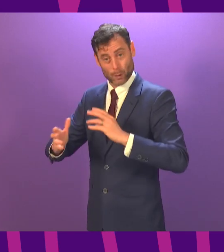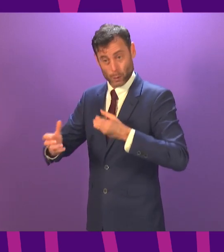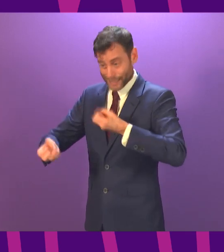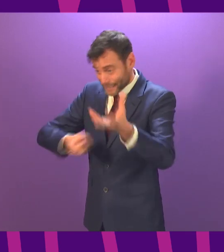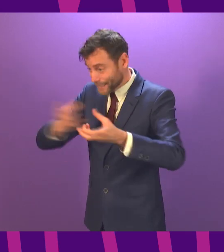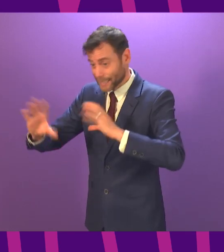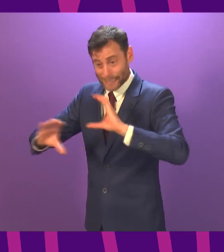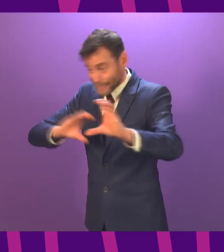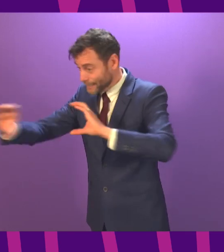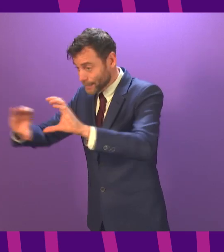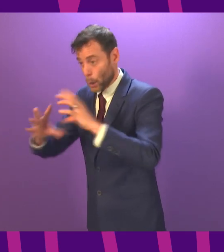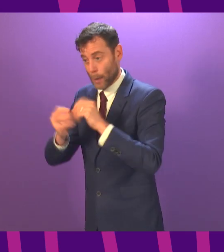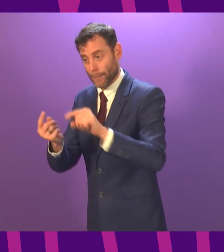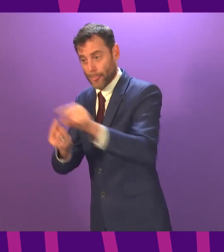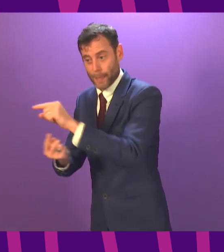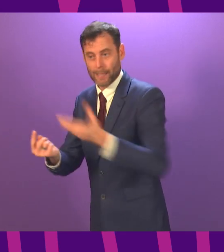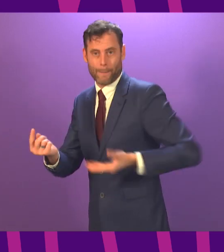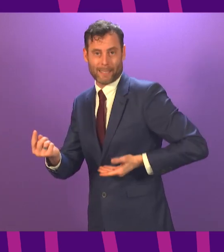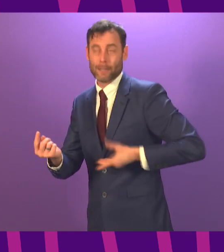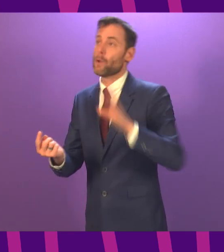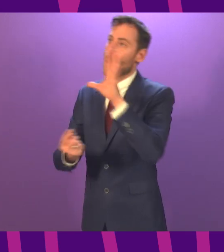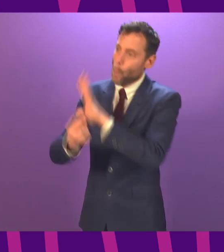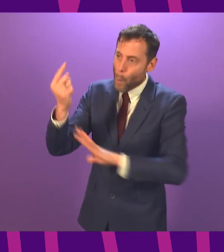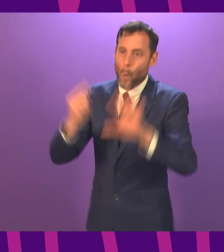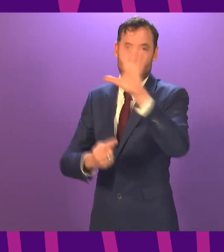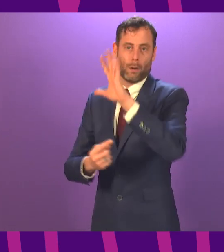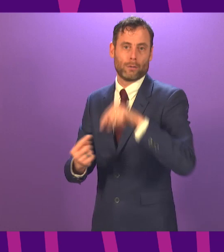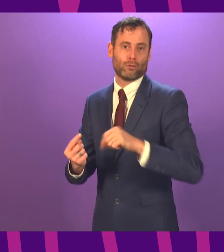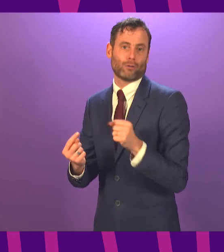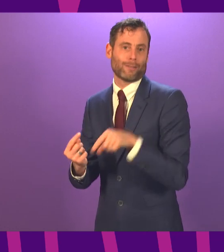to do that, as far as we can, for every business across the country that is living—just as